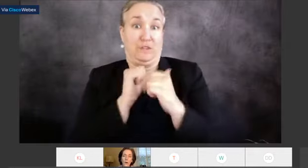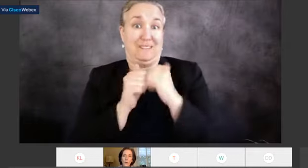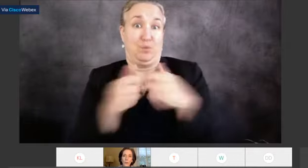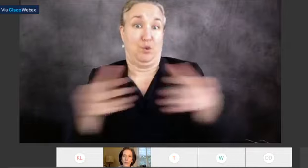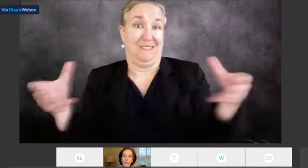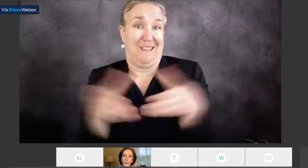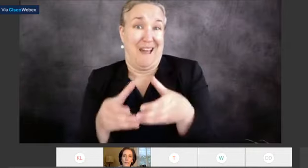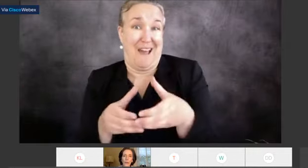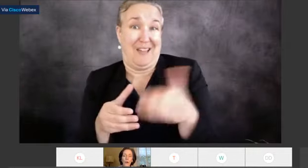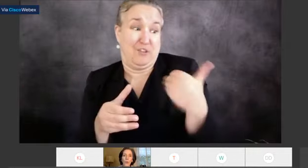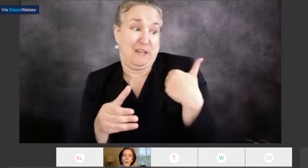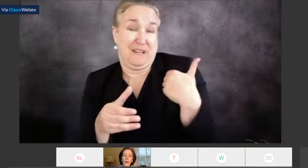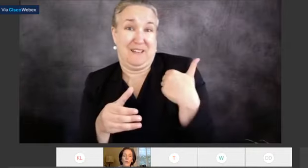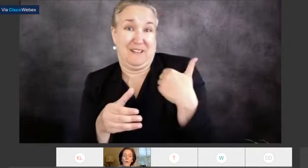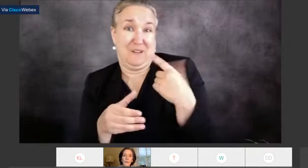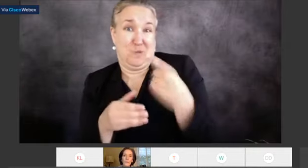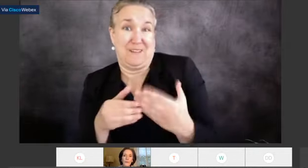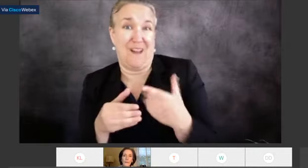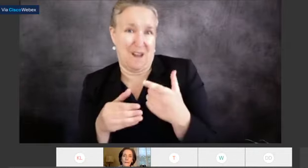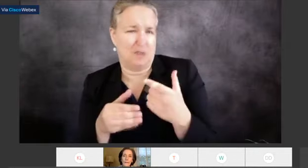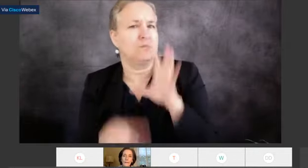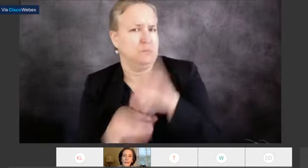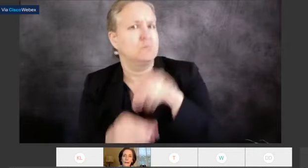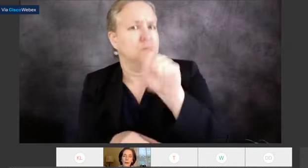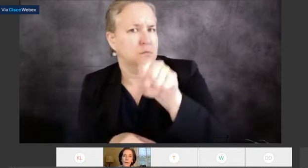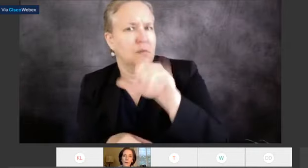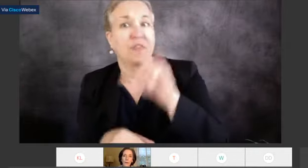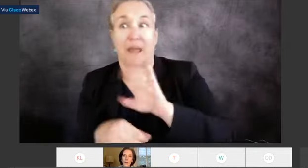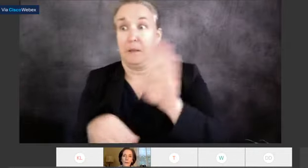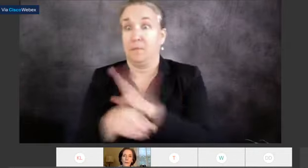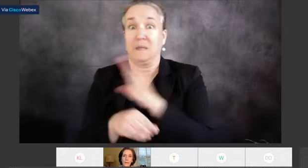over the weekend where the business entity that was